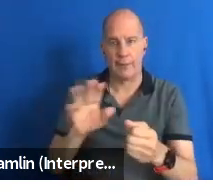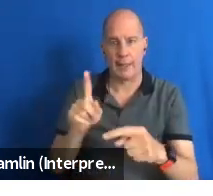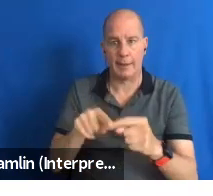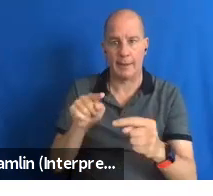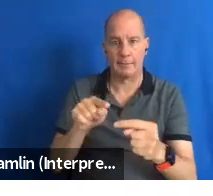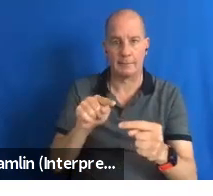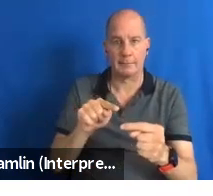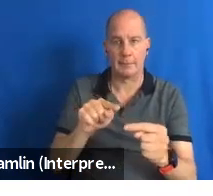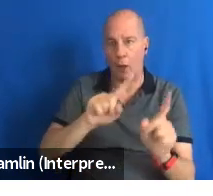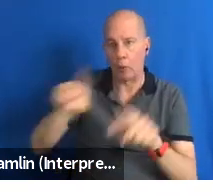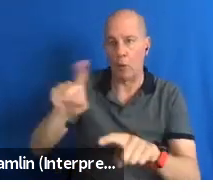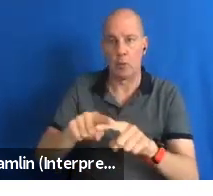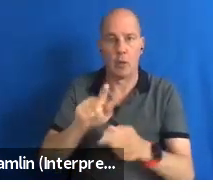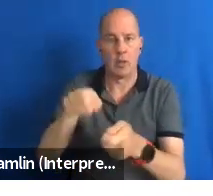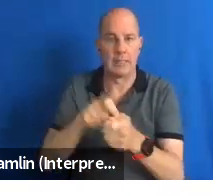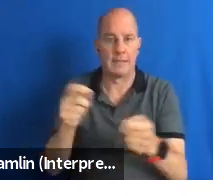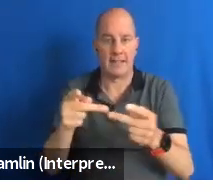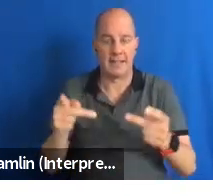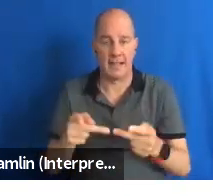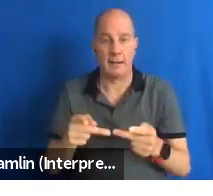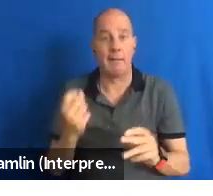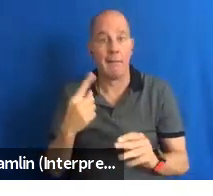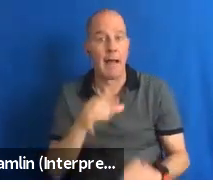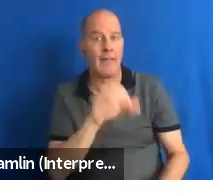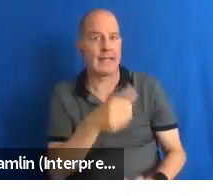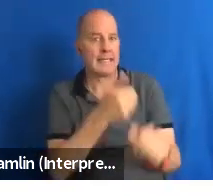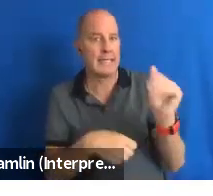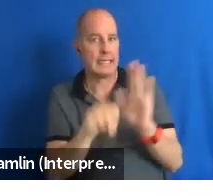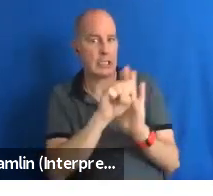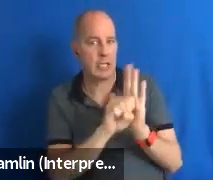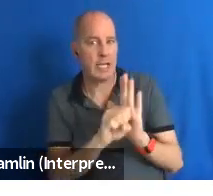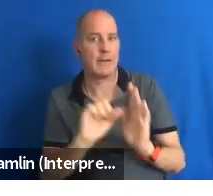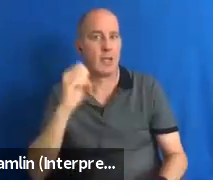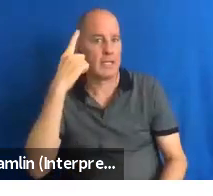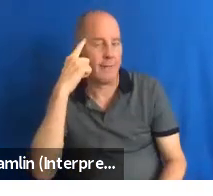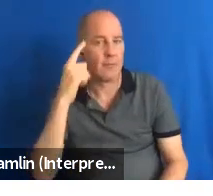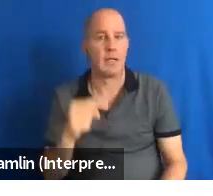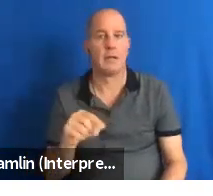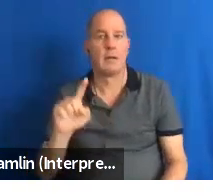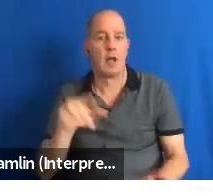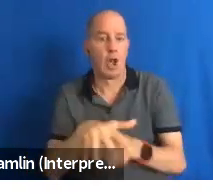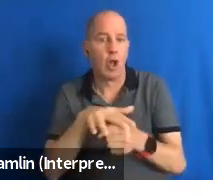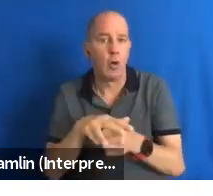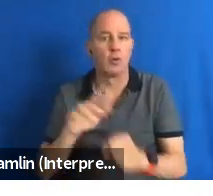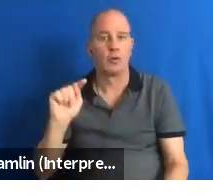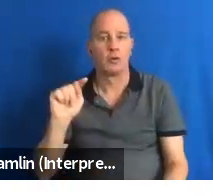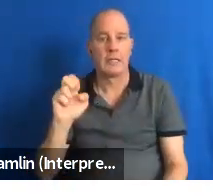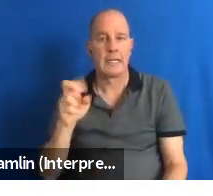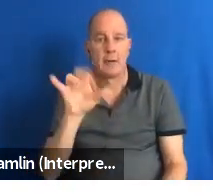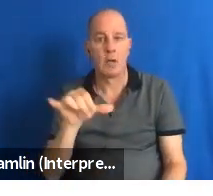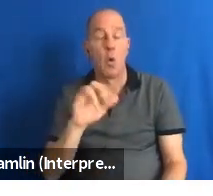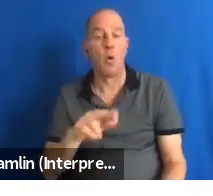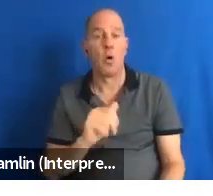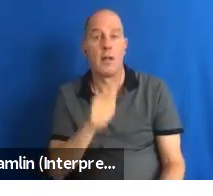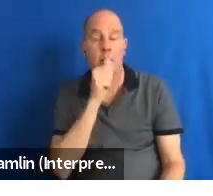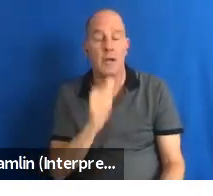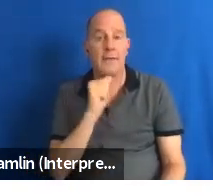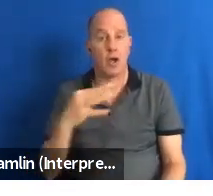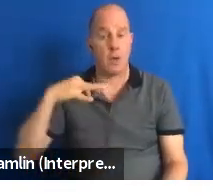Well, that's up to the state. The state, local government, territorial or private non profit that